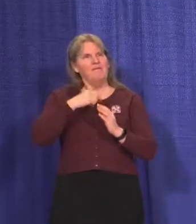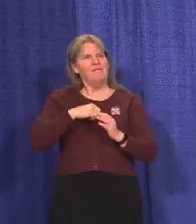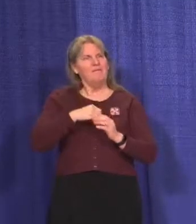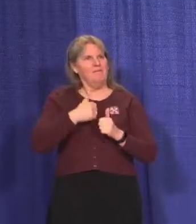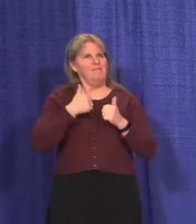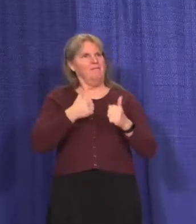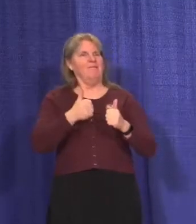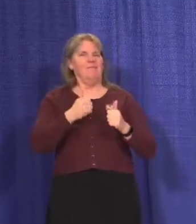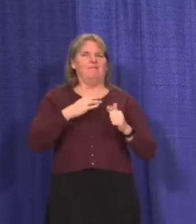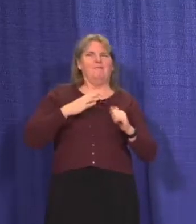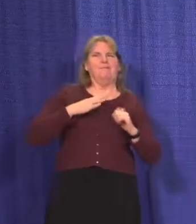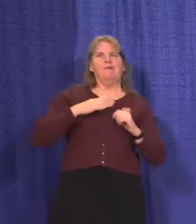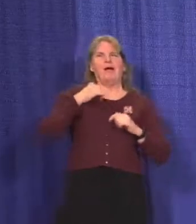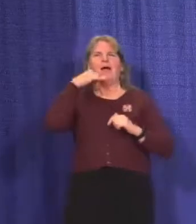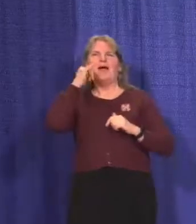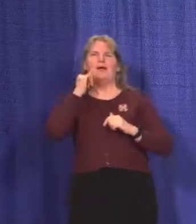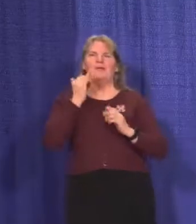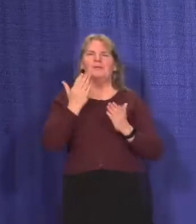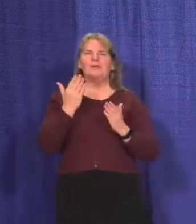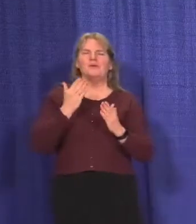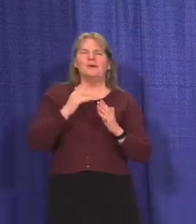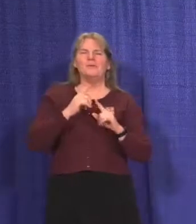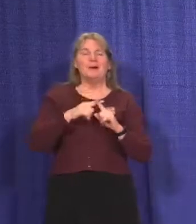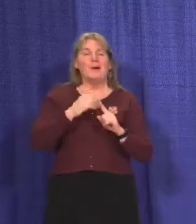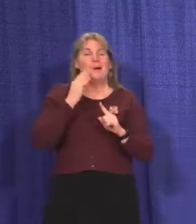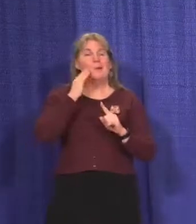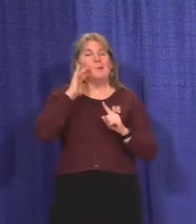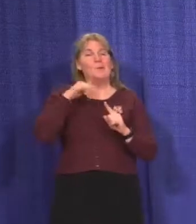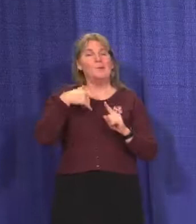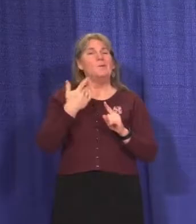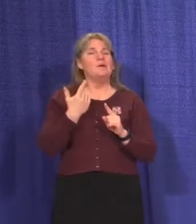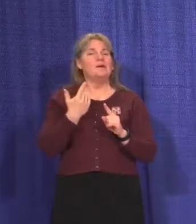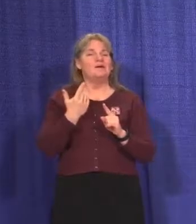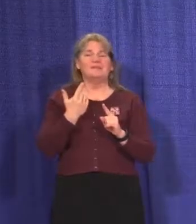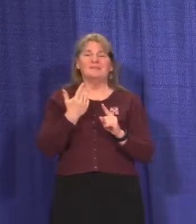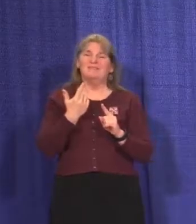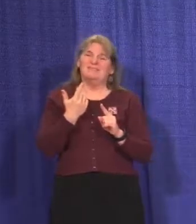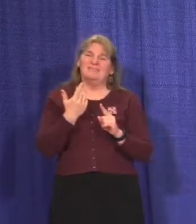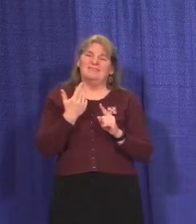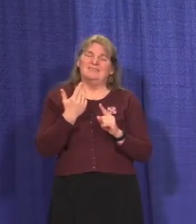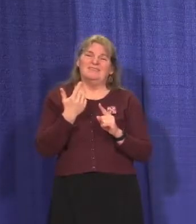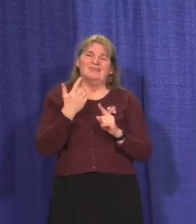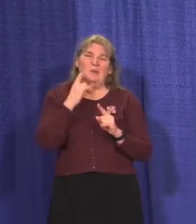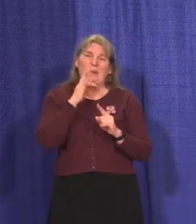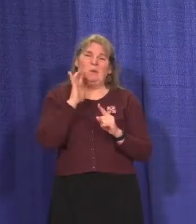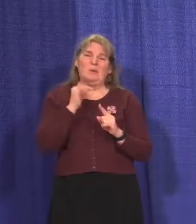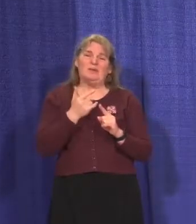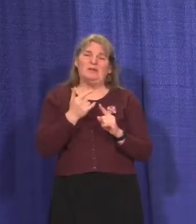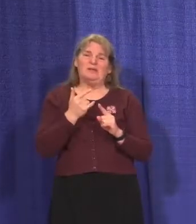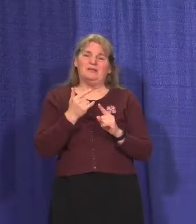I know from experience that -- I think we know from experience it's just a matter of time until